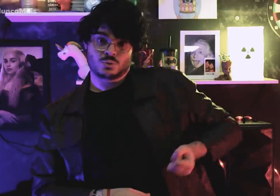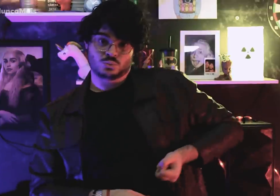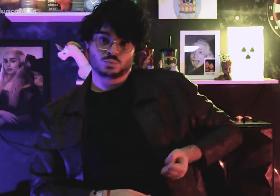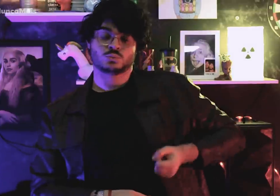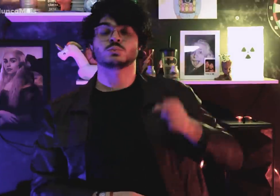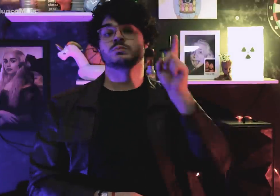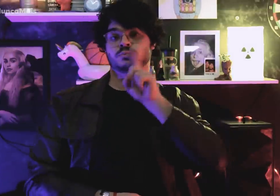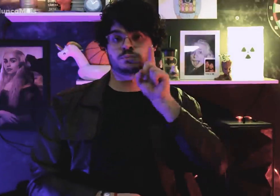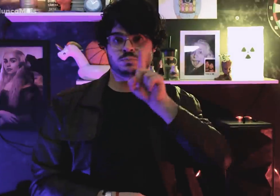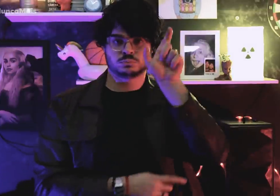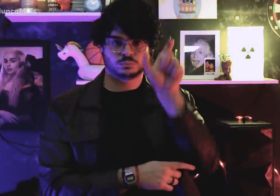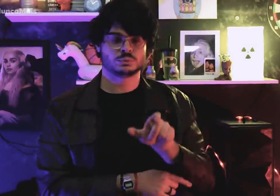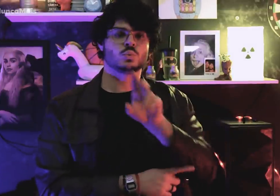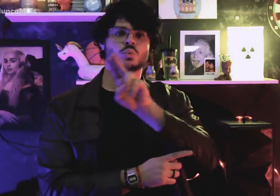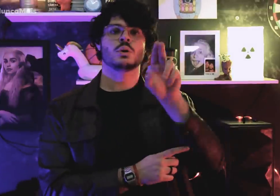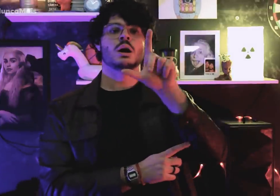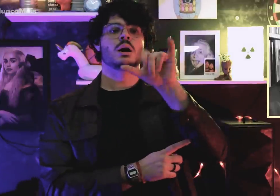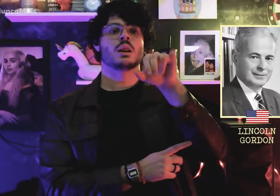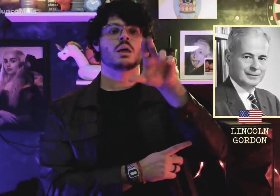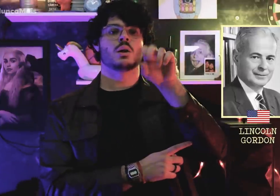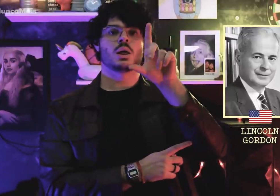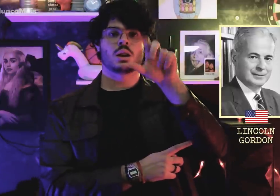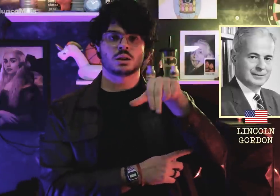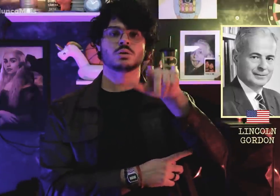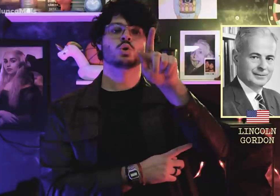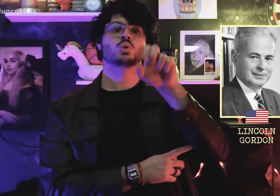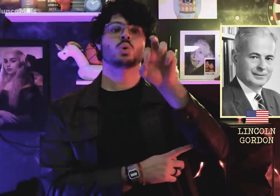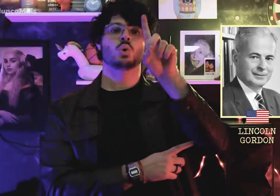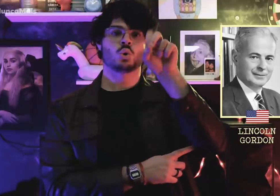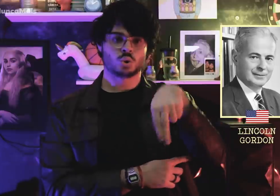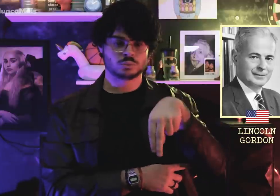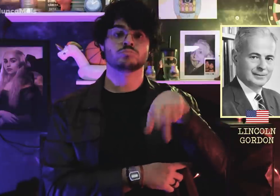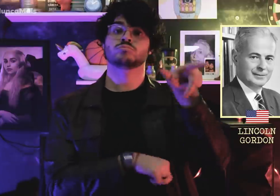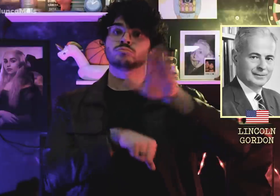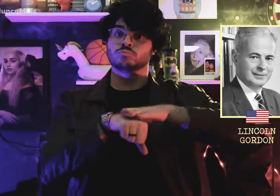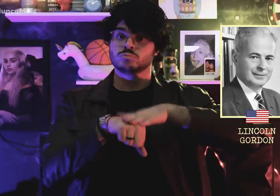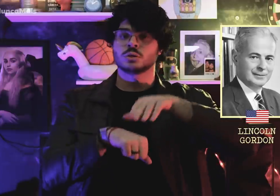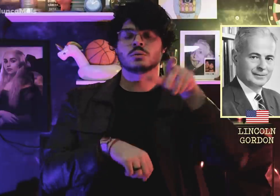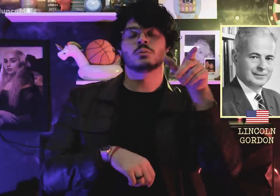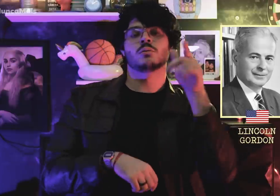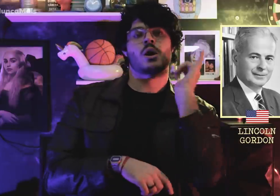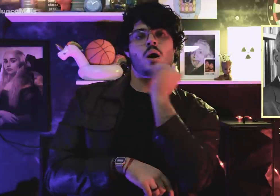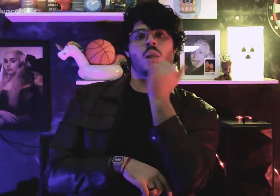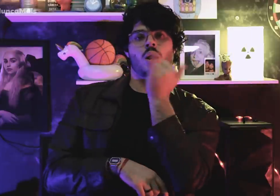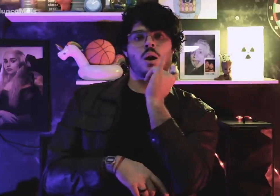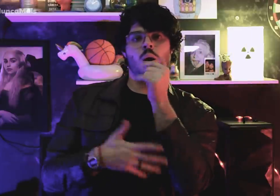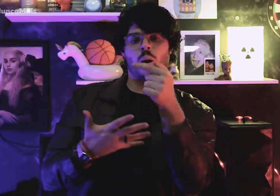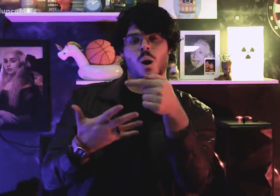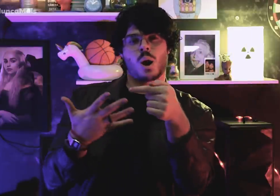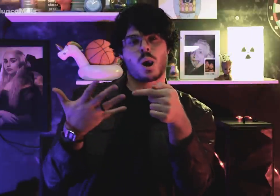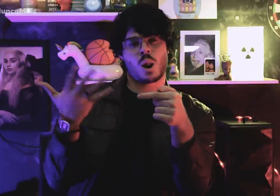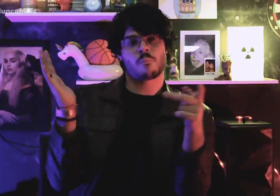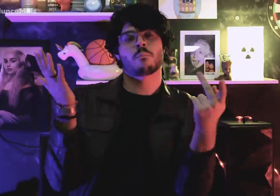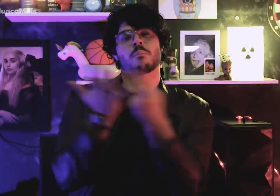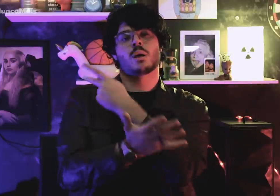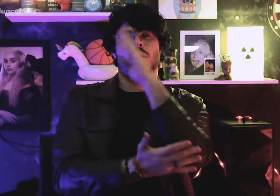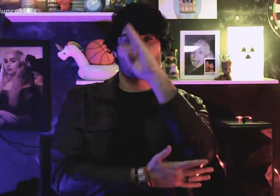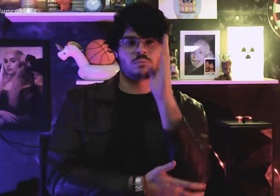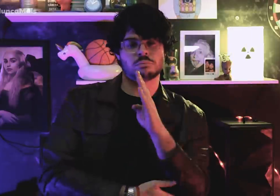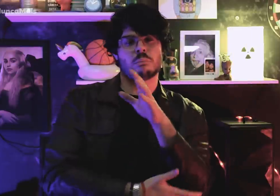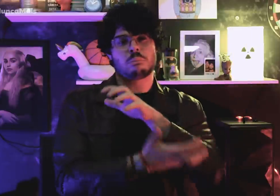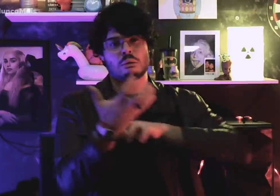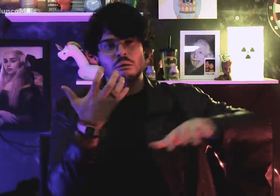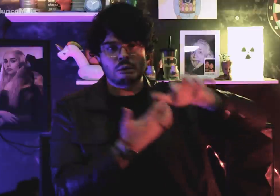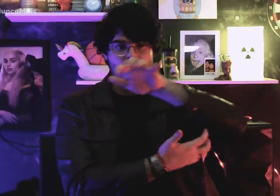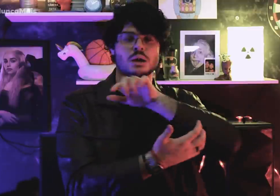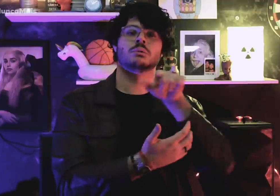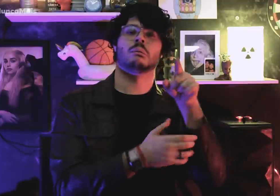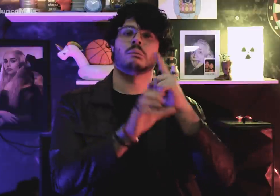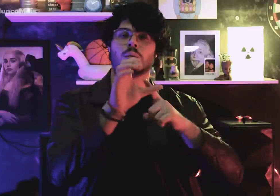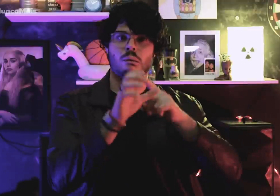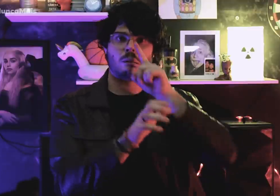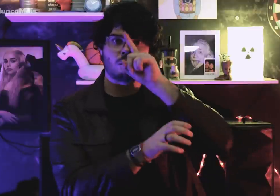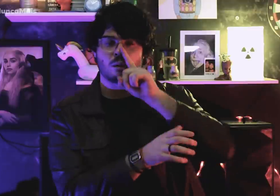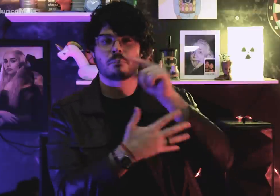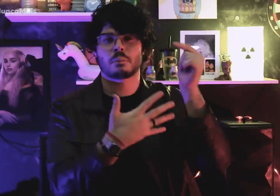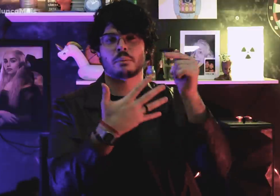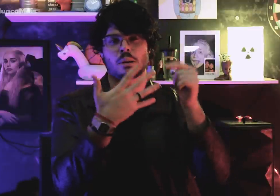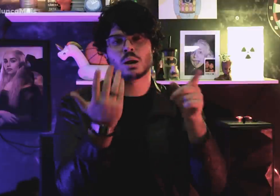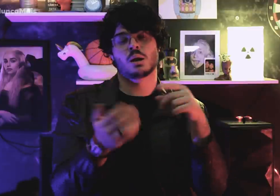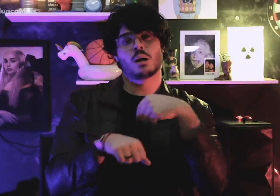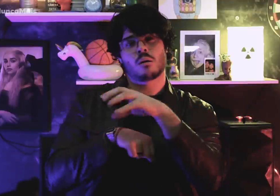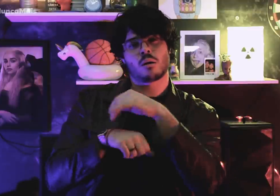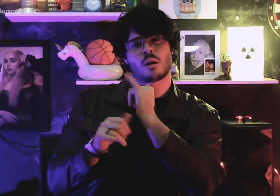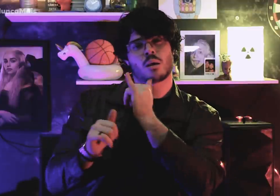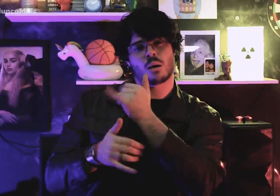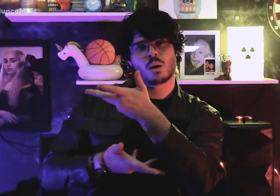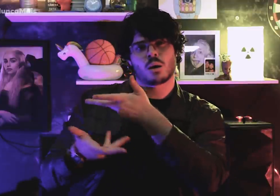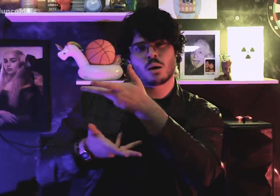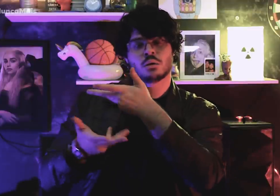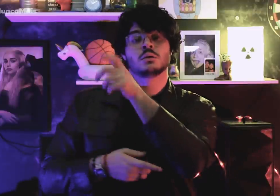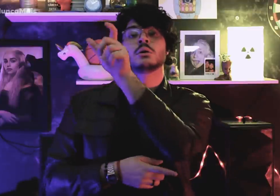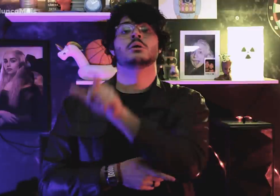Former US Ambassador Lincoln Gordon warned about Jango's communist threats